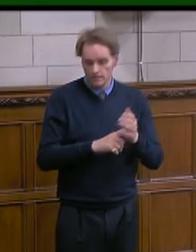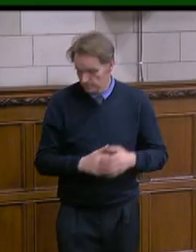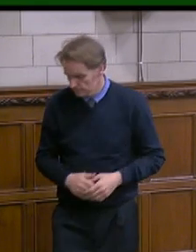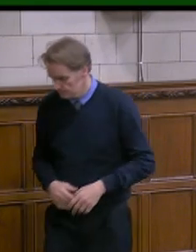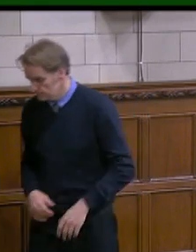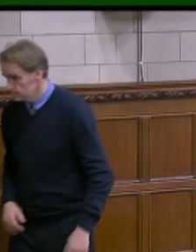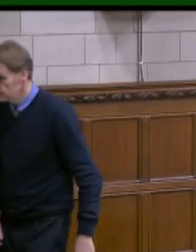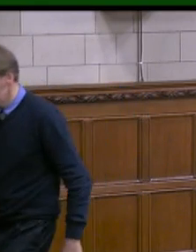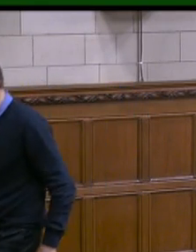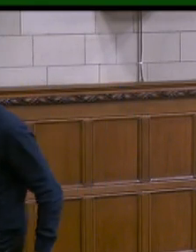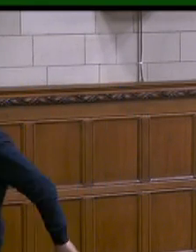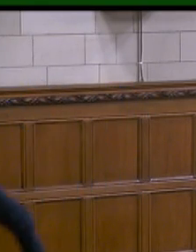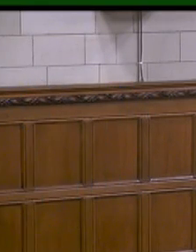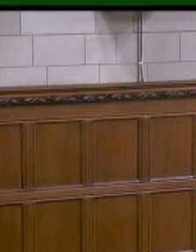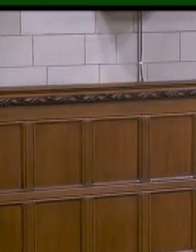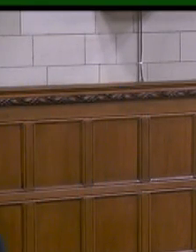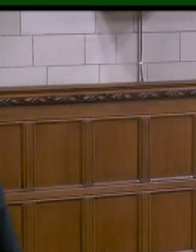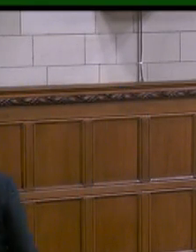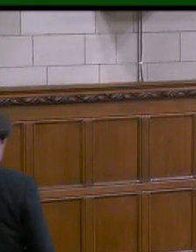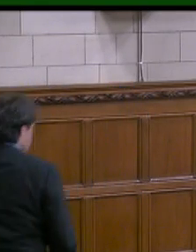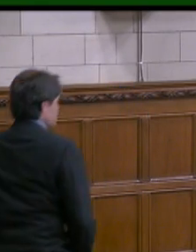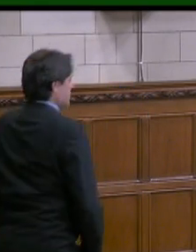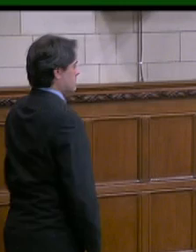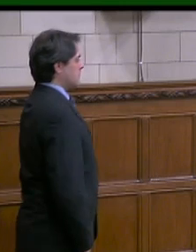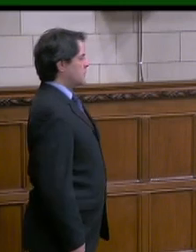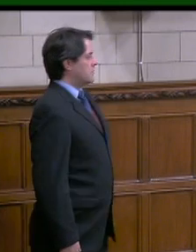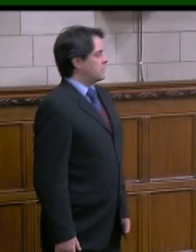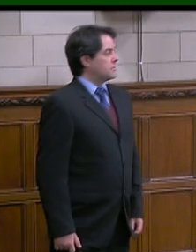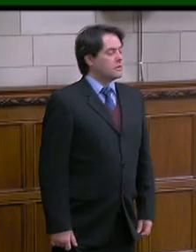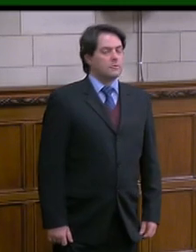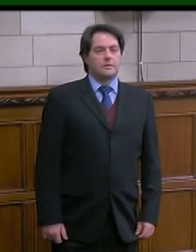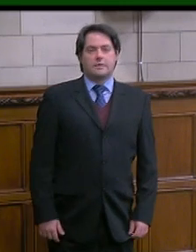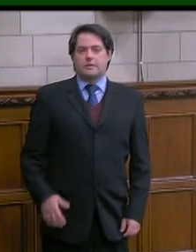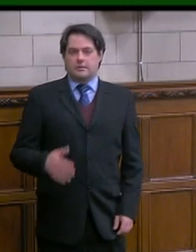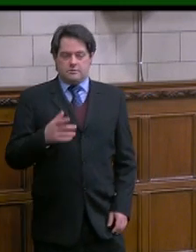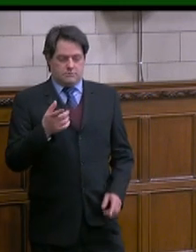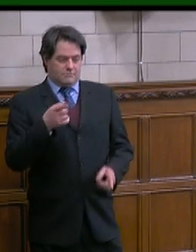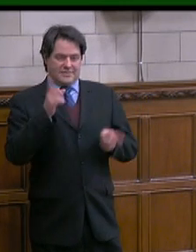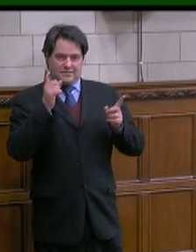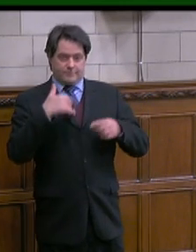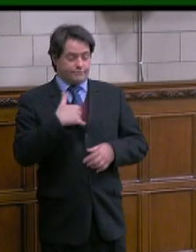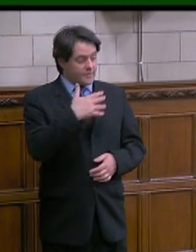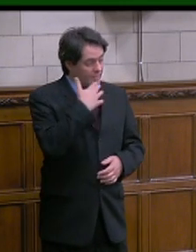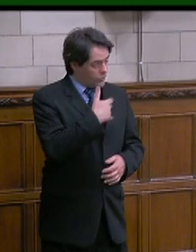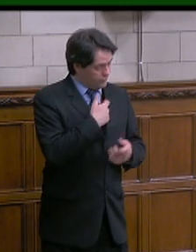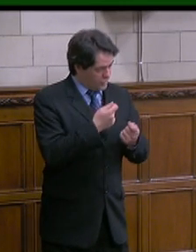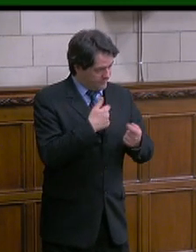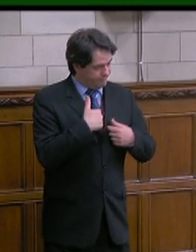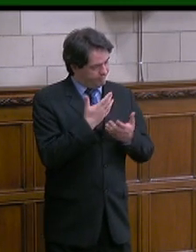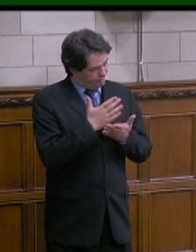The Minister for School Standards (Nick Gibb): It is a pleasure to serve under your chairmanship, Mr Austin. I congratulate the hon.